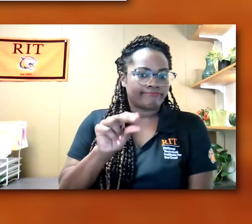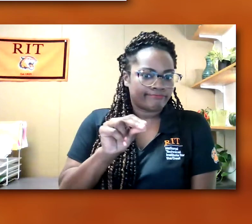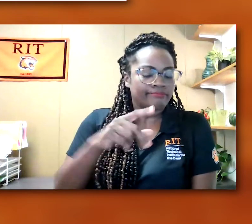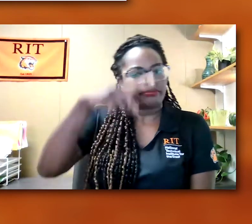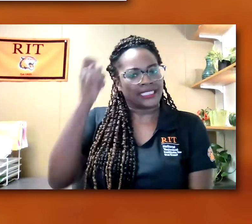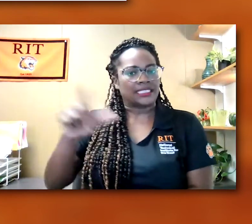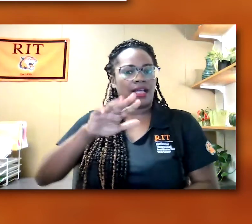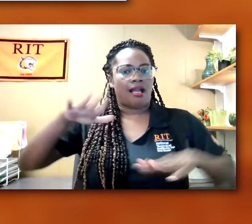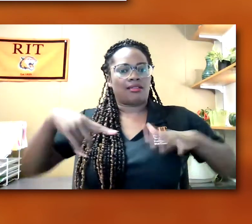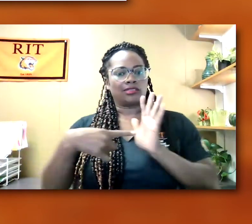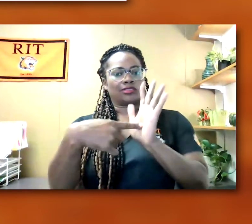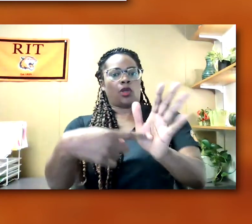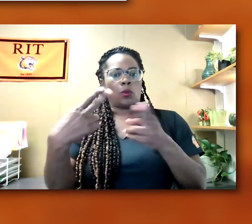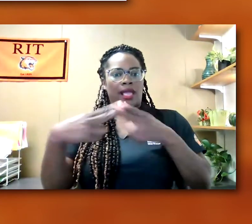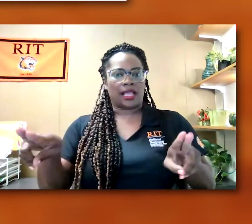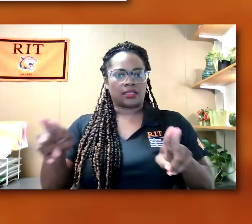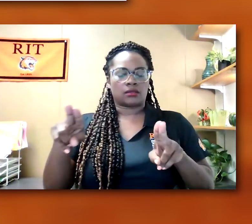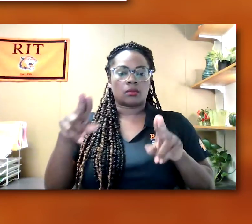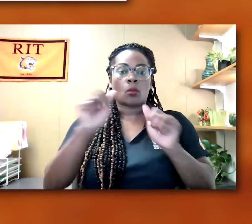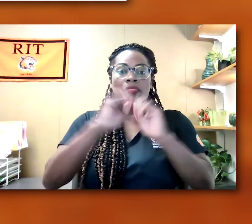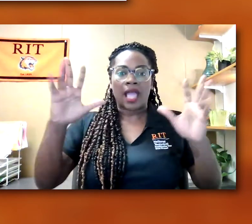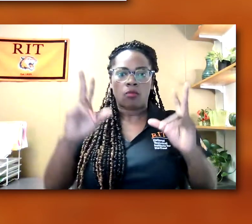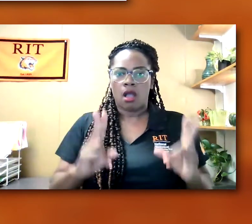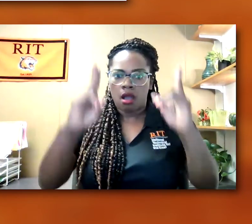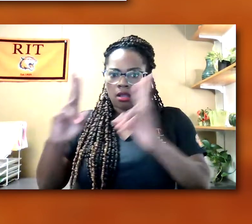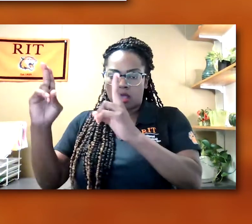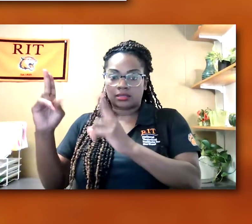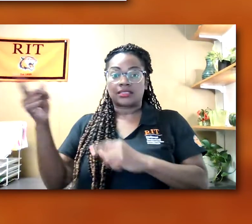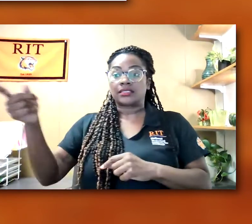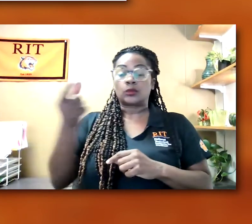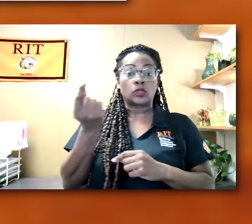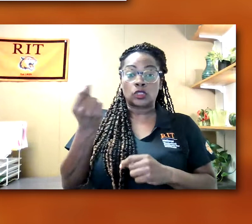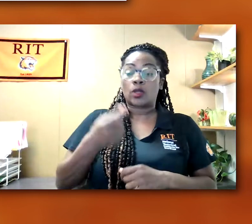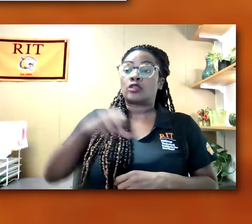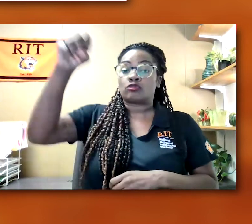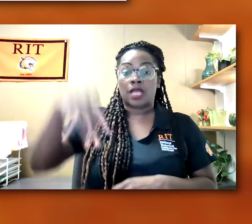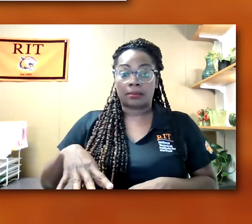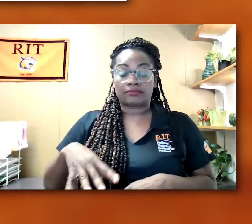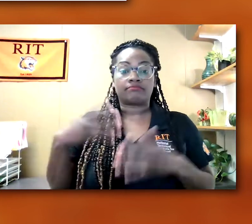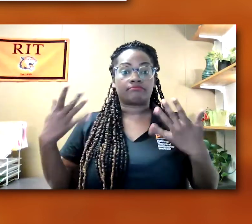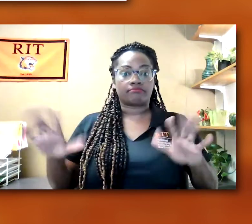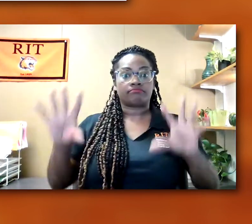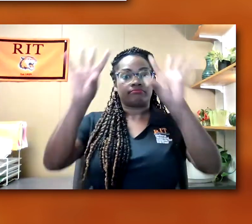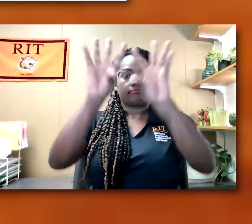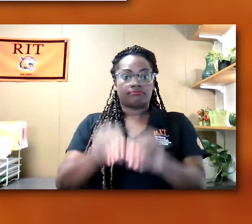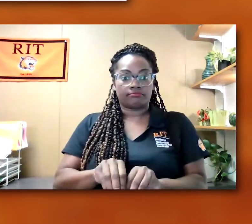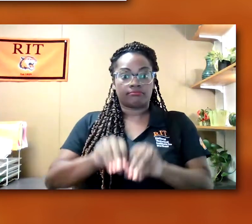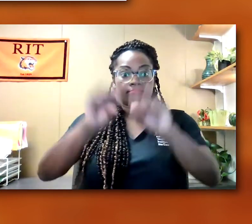so they would not be eligible to win the prize because you have to show the egg without any editing.